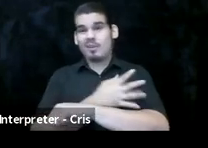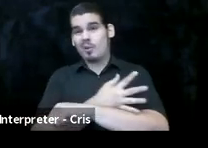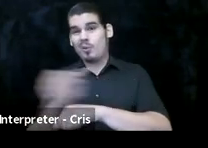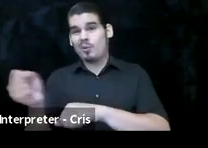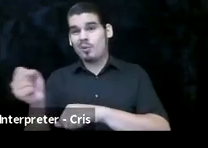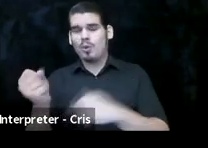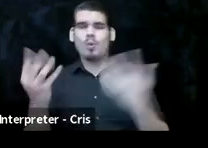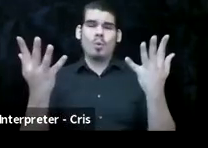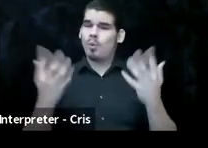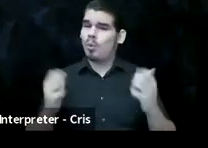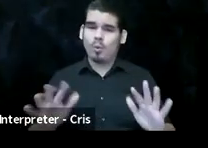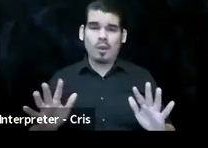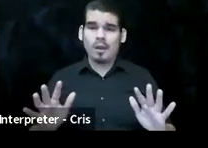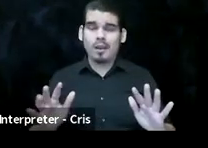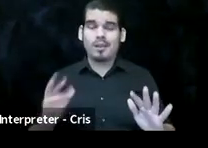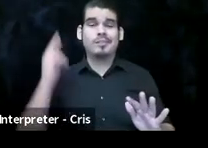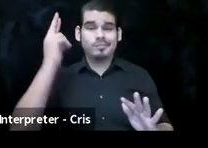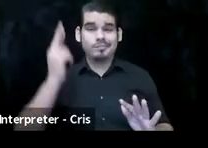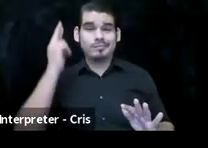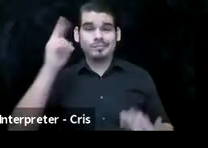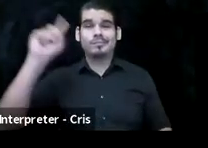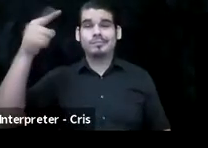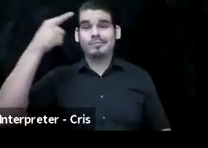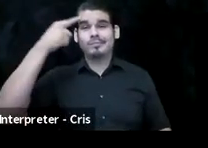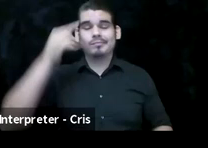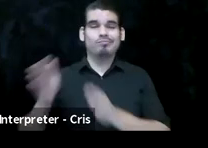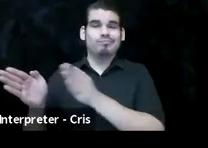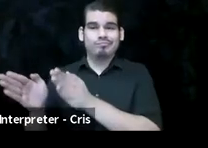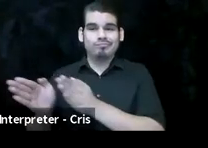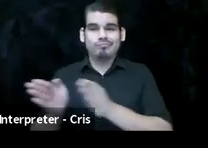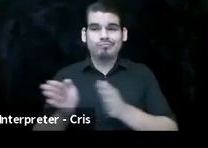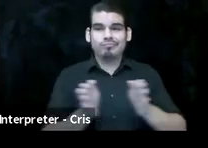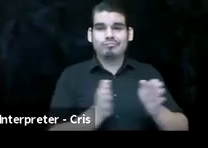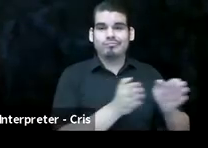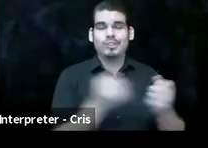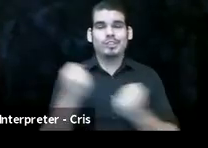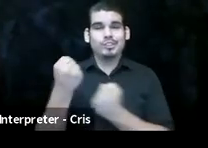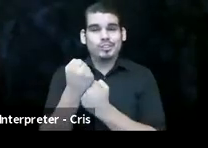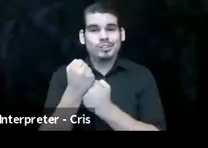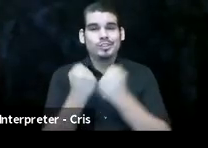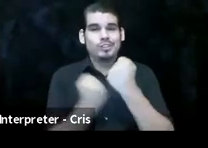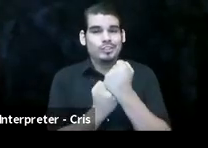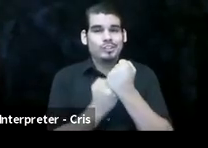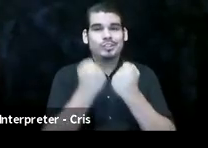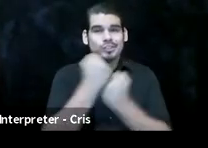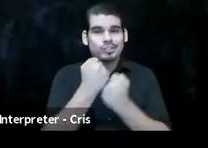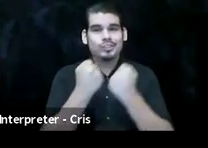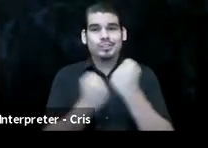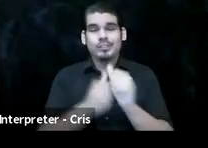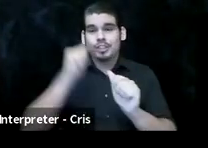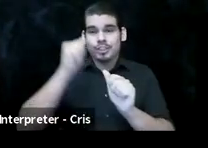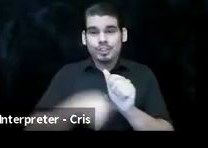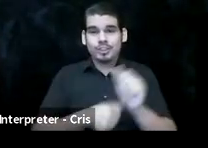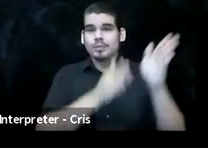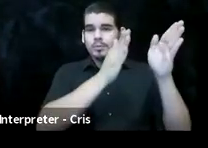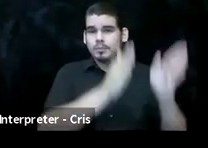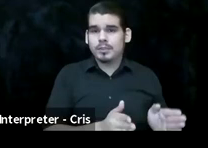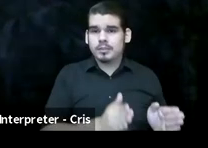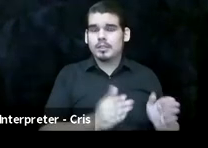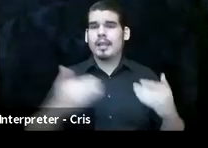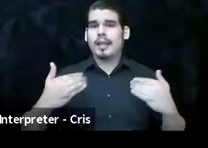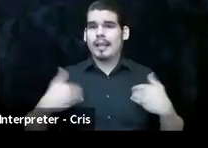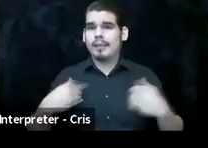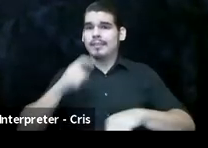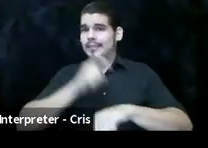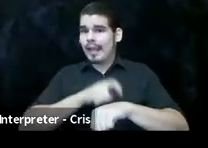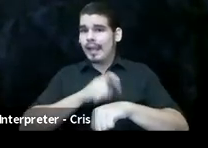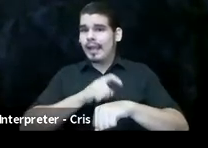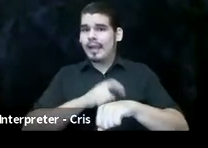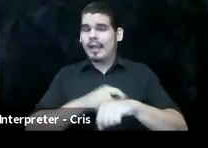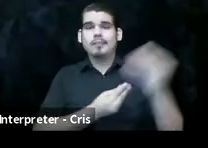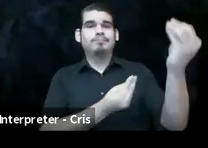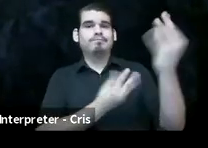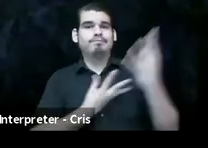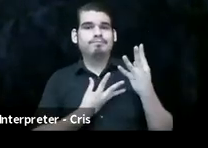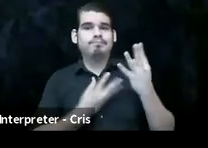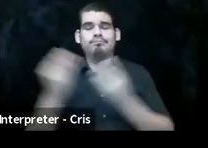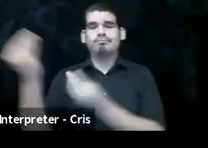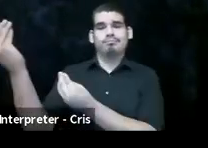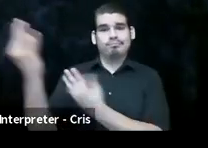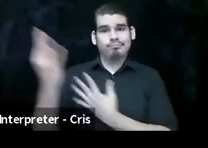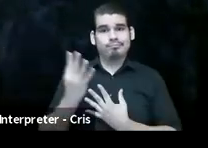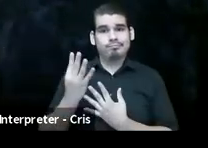Gerardo Chavez, RAD IX: So that is why parliamentary procedure stare to add structure to make sure that everybody is being heard, even though there might be a majority, you know, we want to hear from the minority in that is the point of parliamentary procedure.